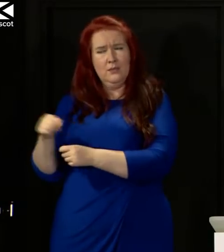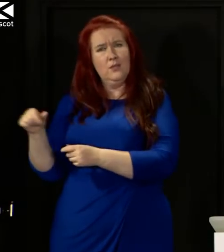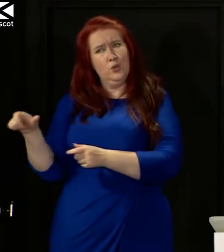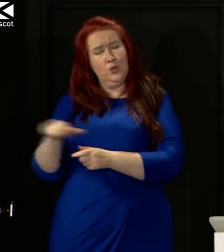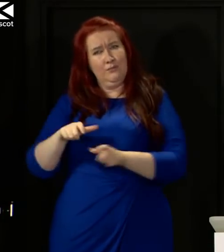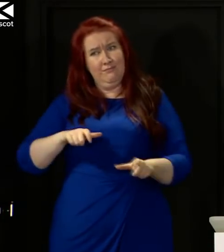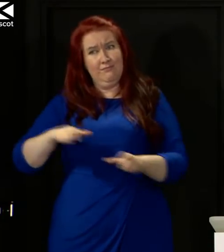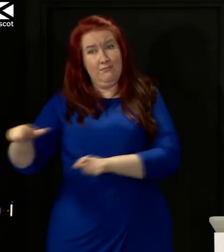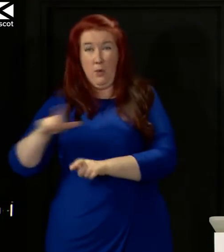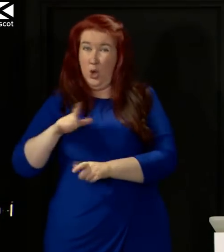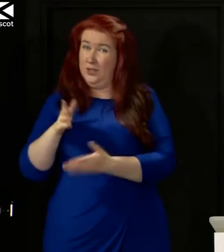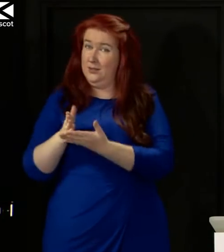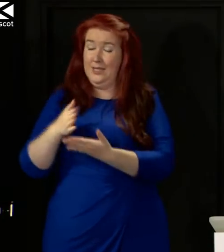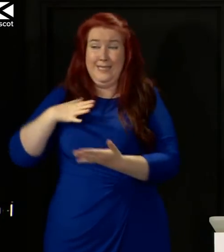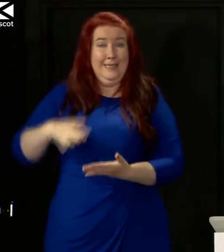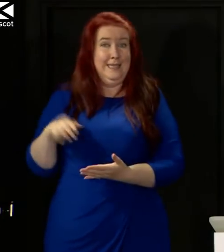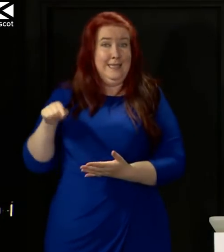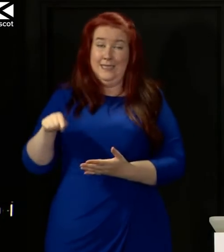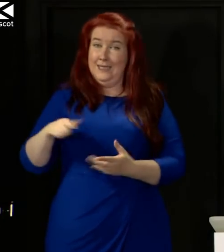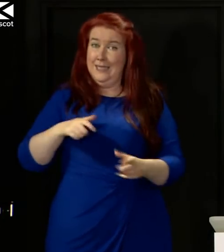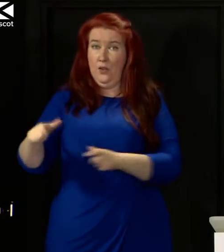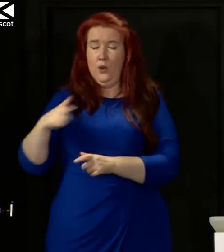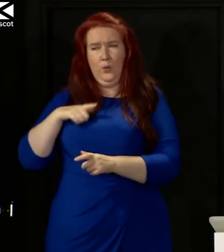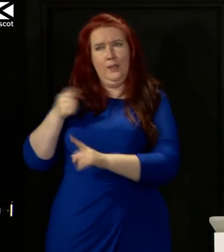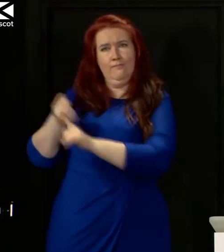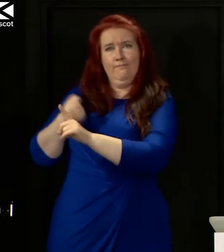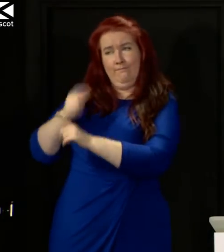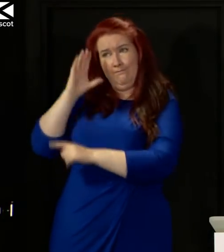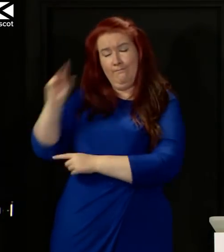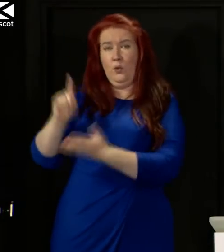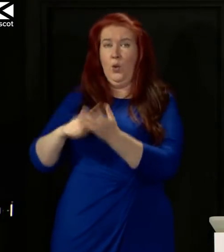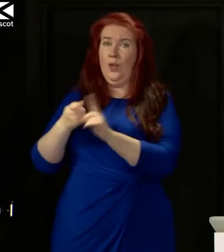certain, and we are making this case to the UK government